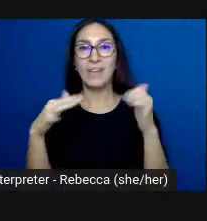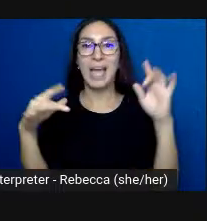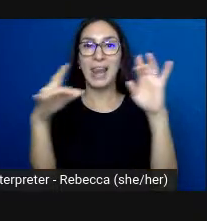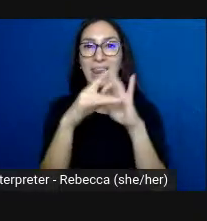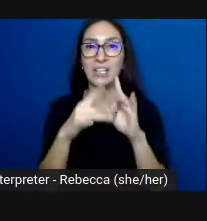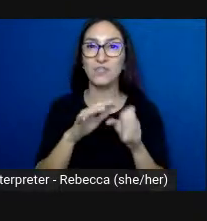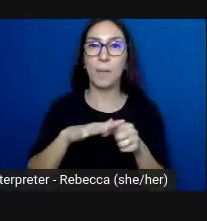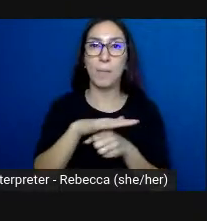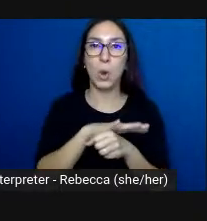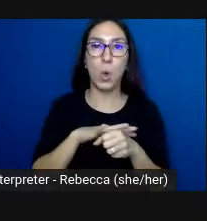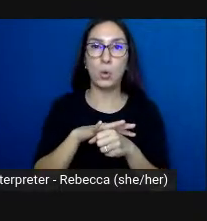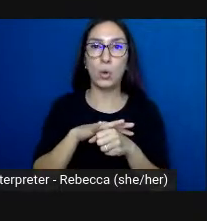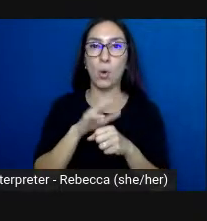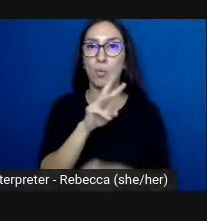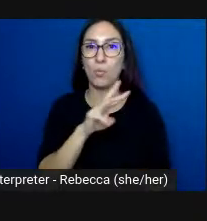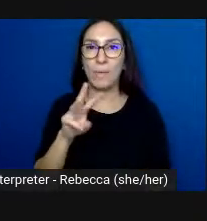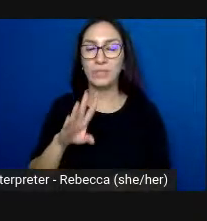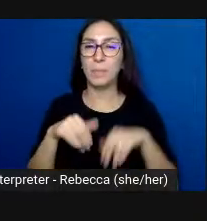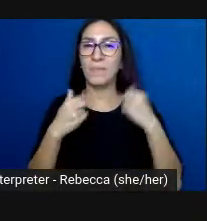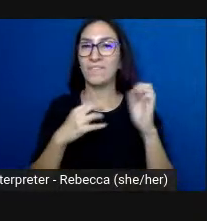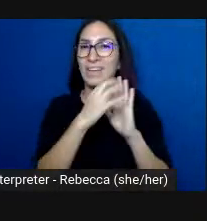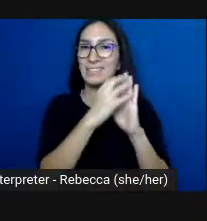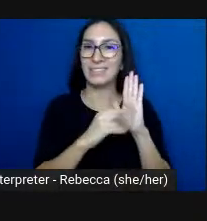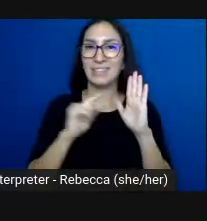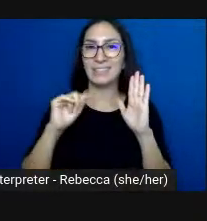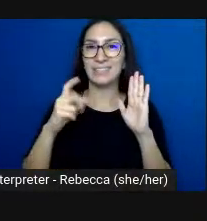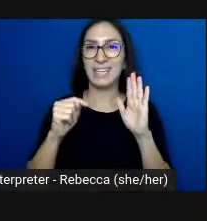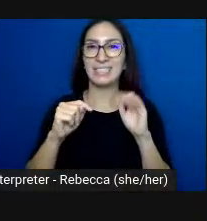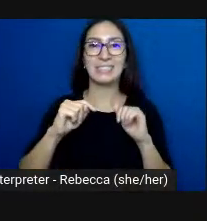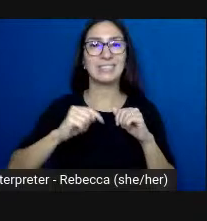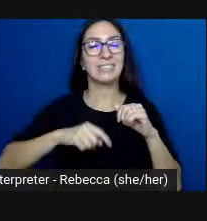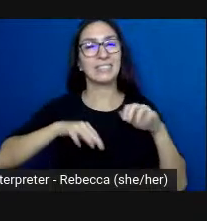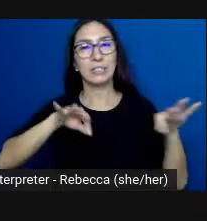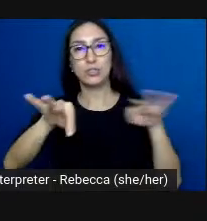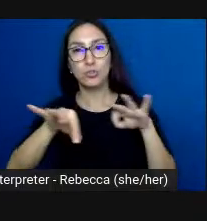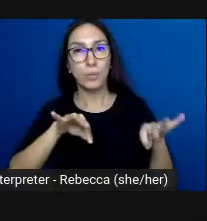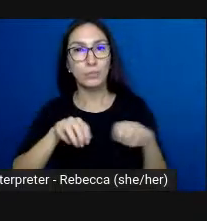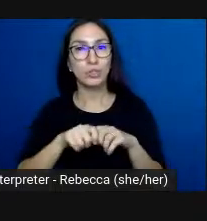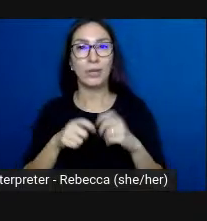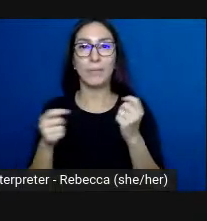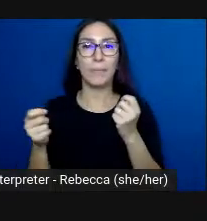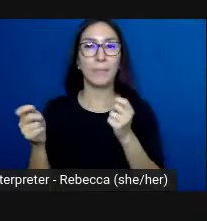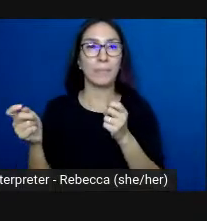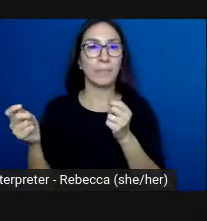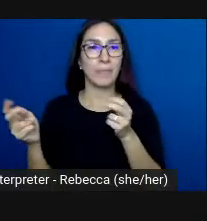What to expect from WordPress plug-in. [REFERRING TO SLIDES] Provide information and link to local regulation website. Provide examples, description.